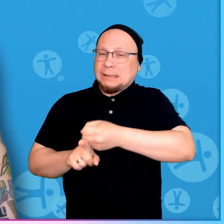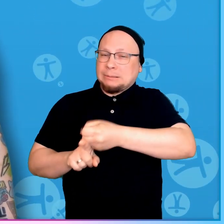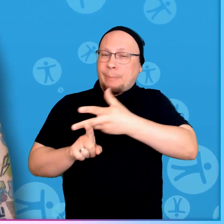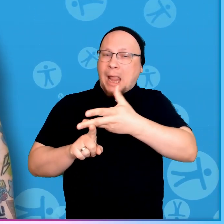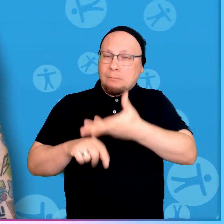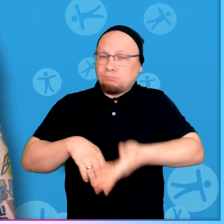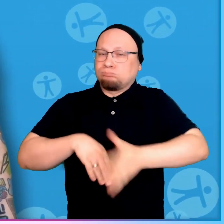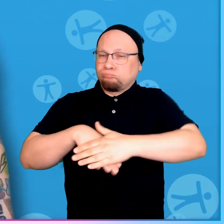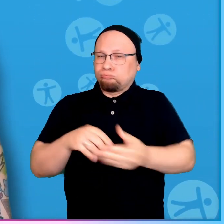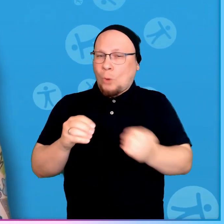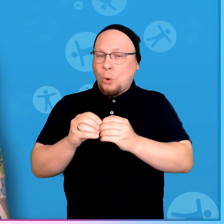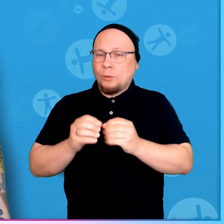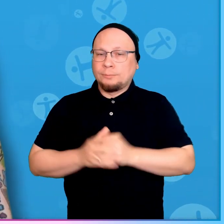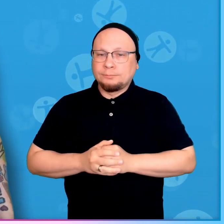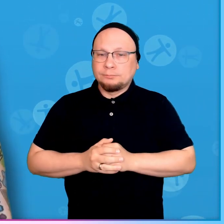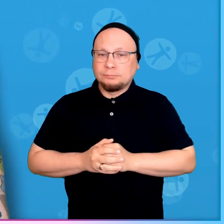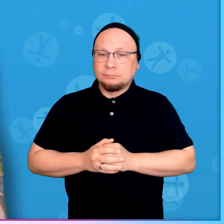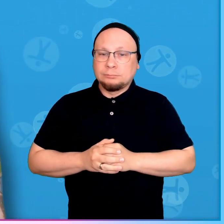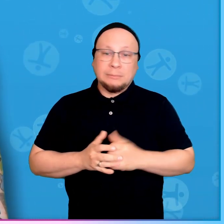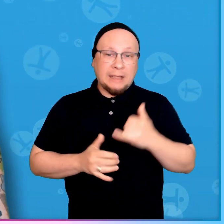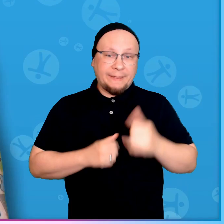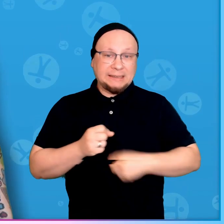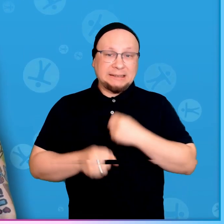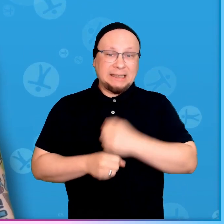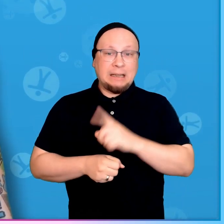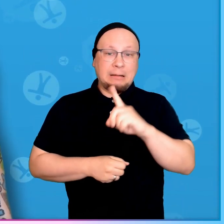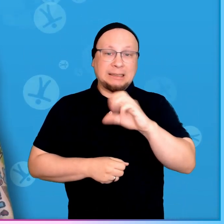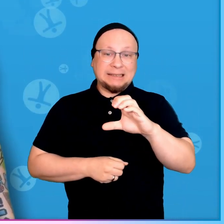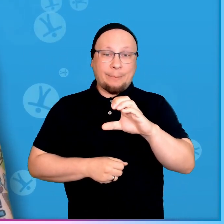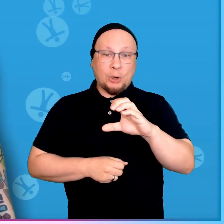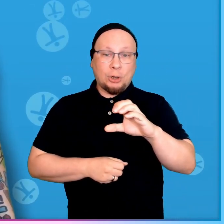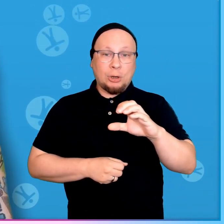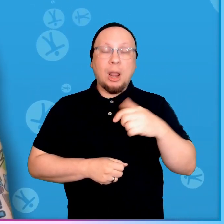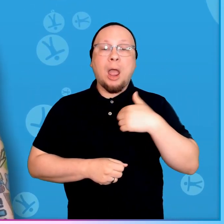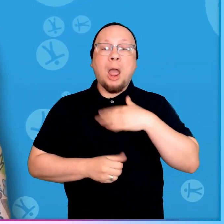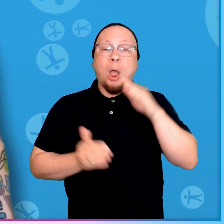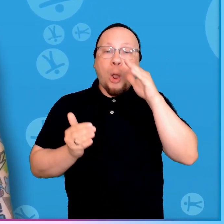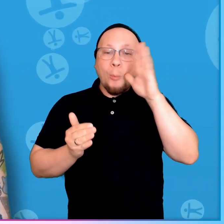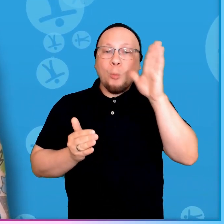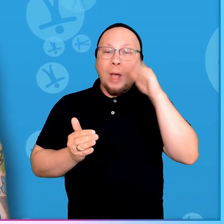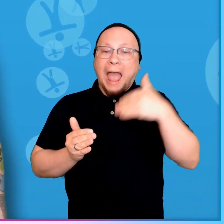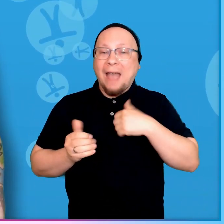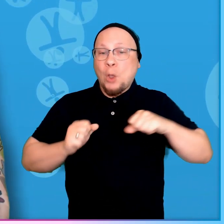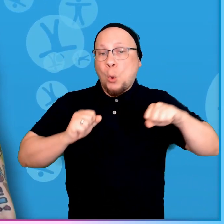In December 2024, I’m going to attempt to publish the Access-Ability Winter Showcase.